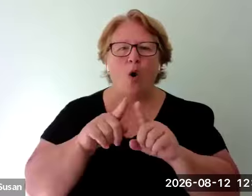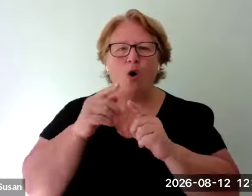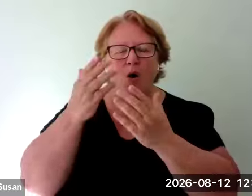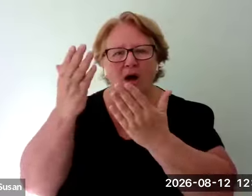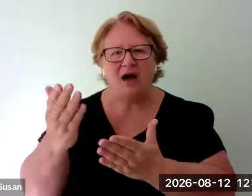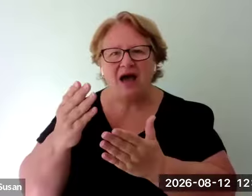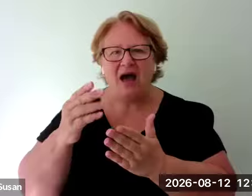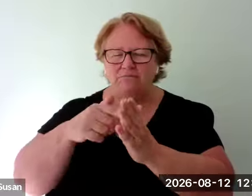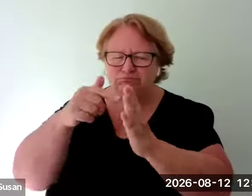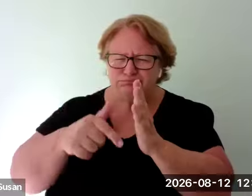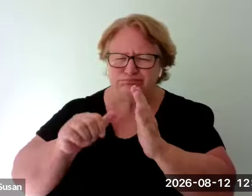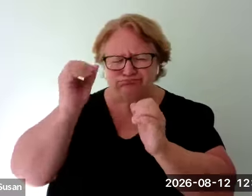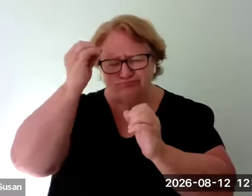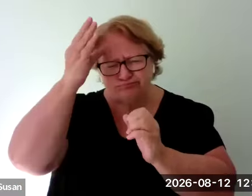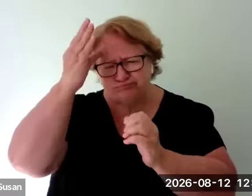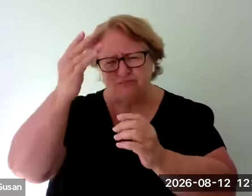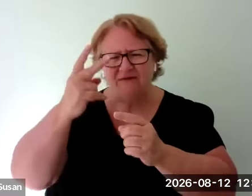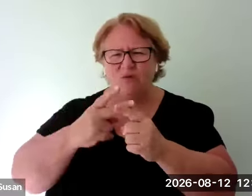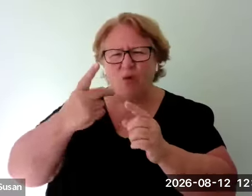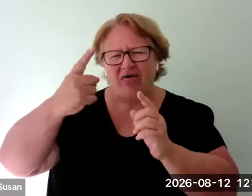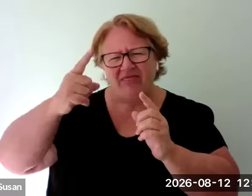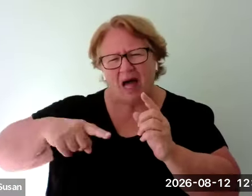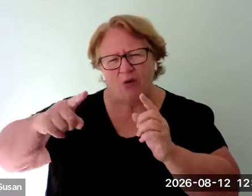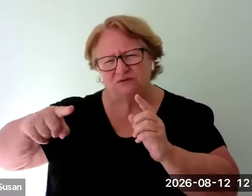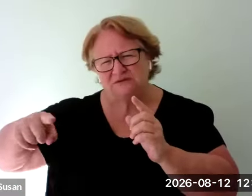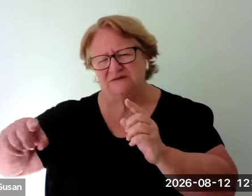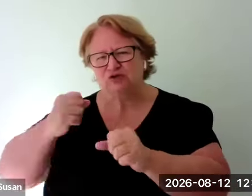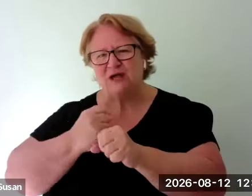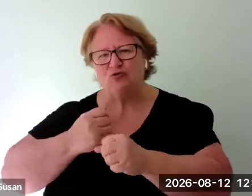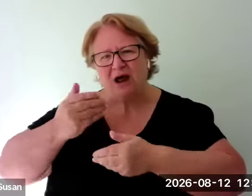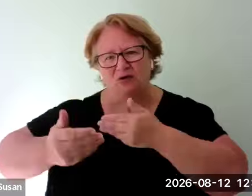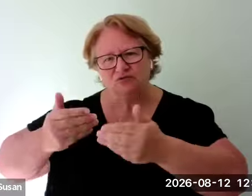Elders past and present and recognise that First Nations